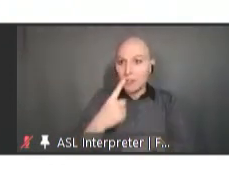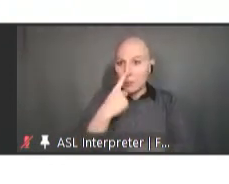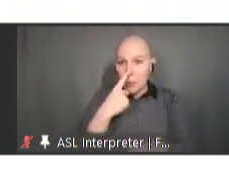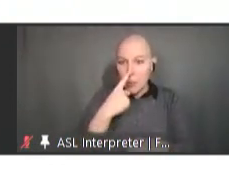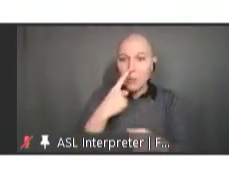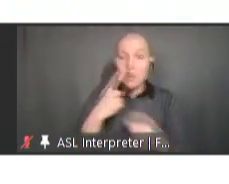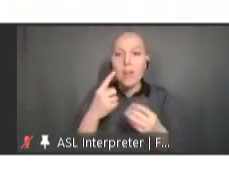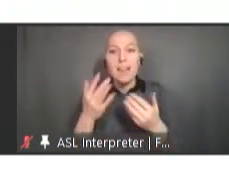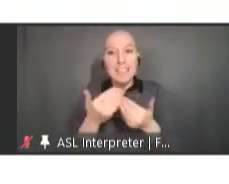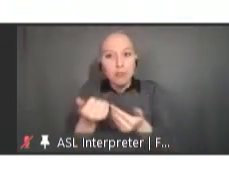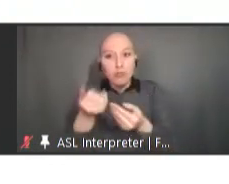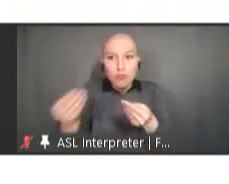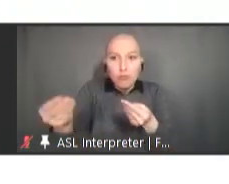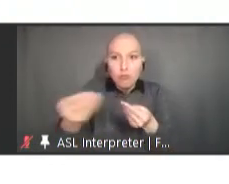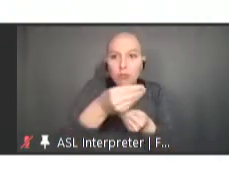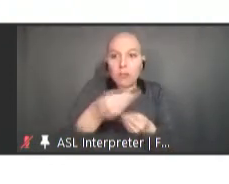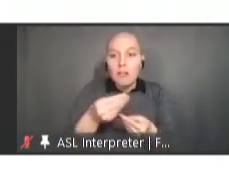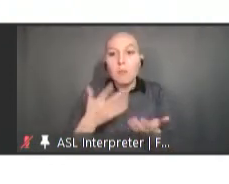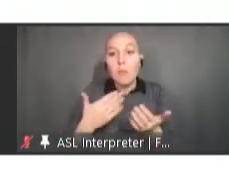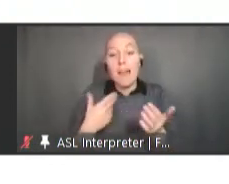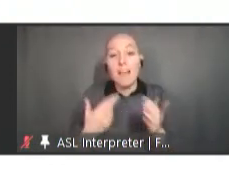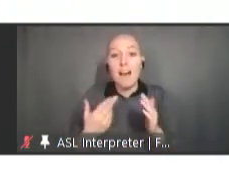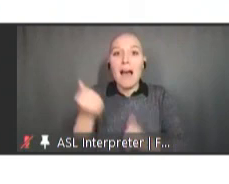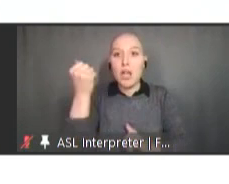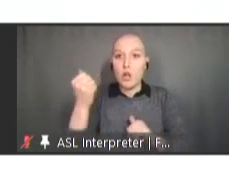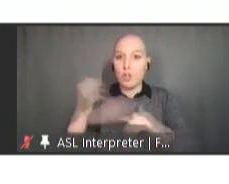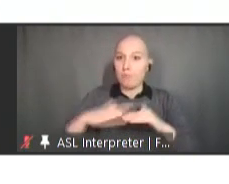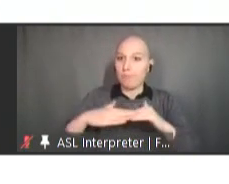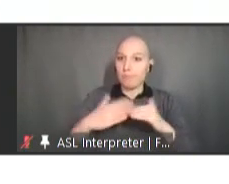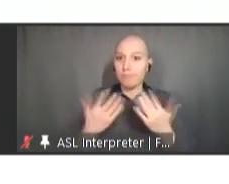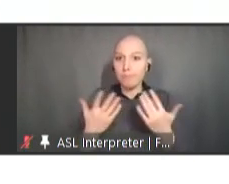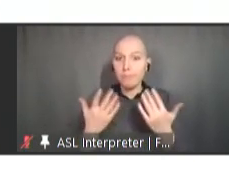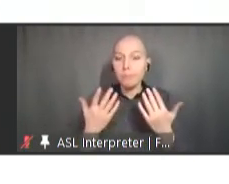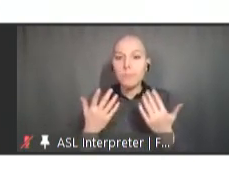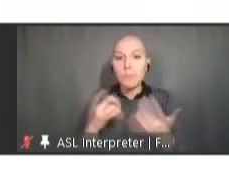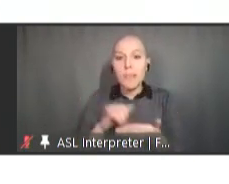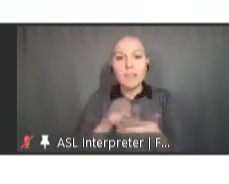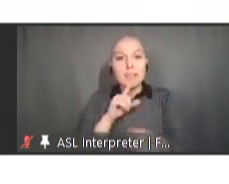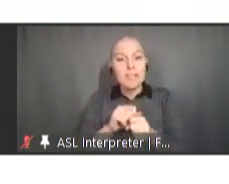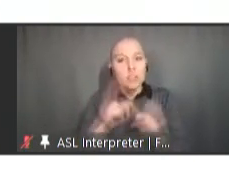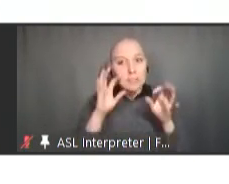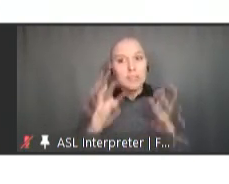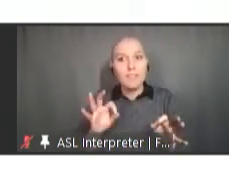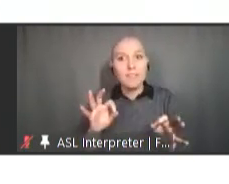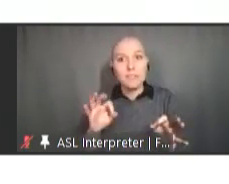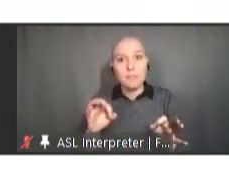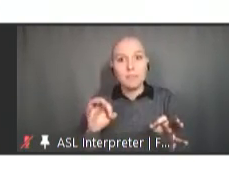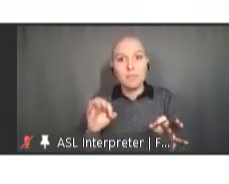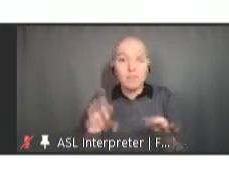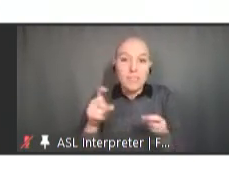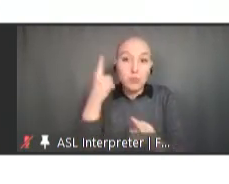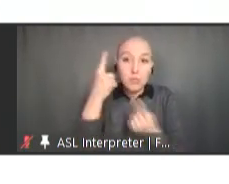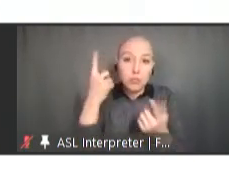we might have a higher threshold there. So, that is actually definitely something to think about. Robert Schechter: Thank you again.